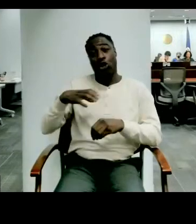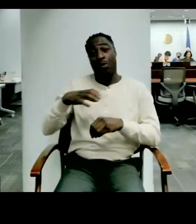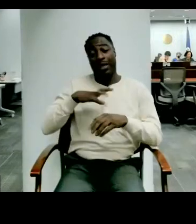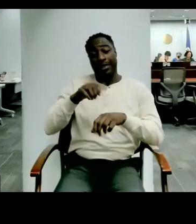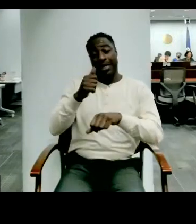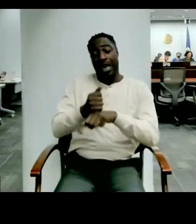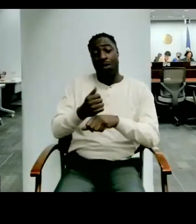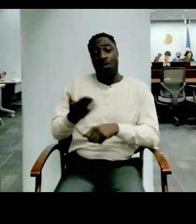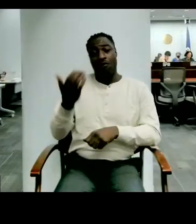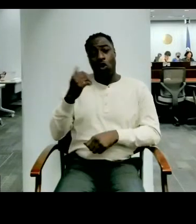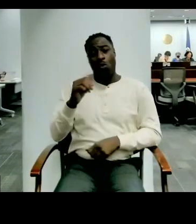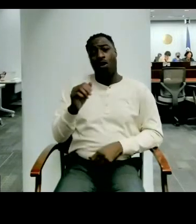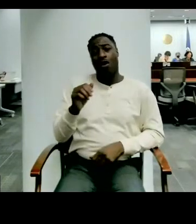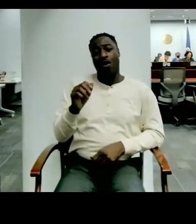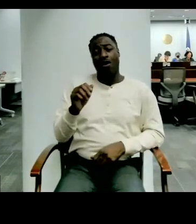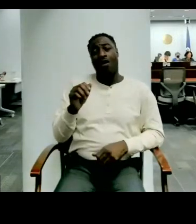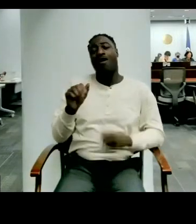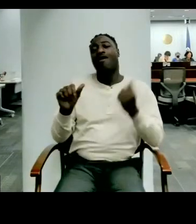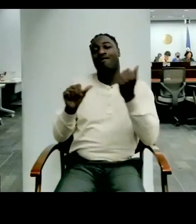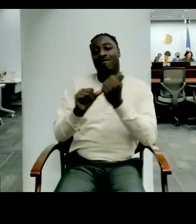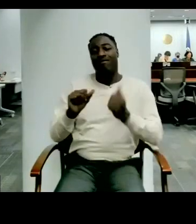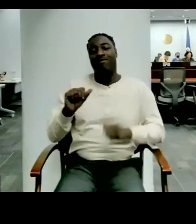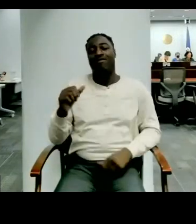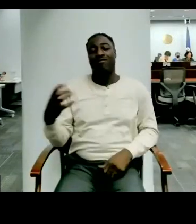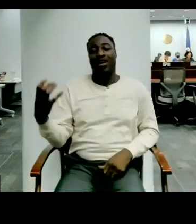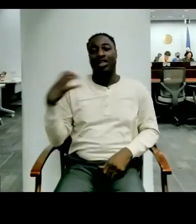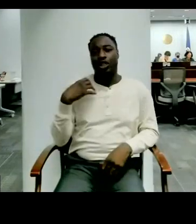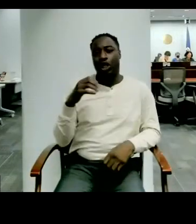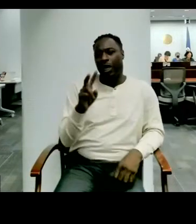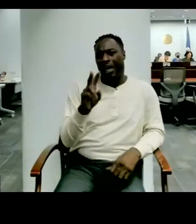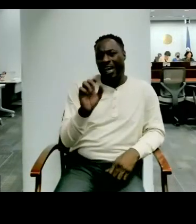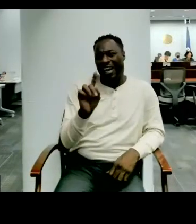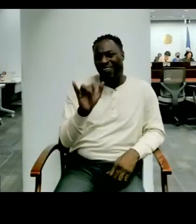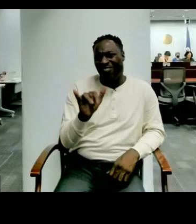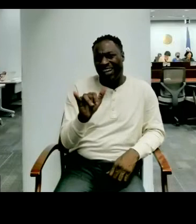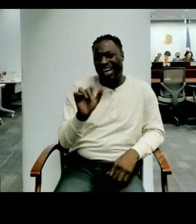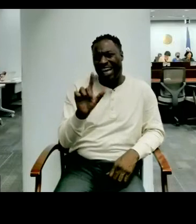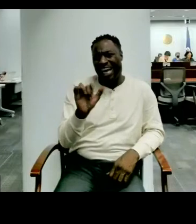former Vice Chair Vickie Lipnic is chairing that. I think it would